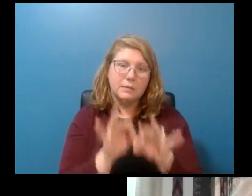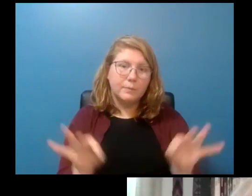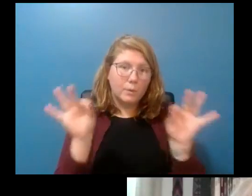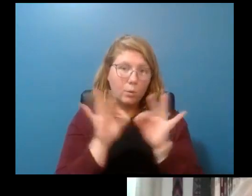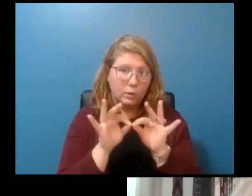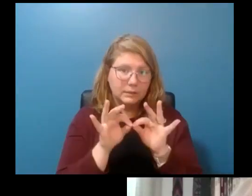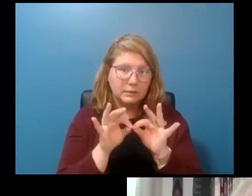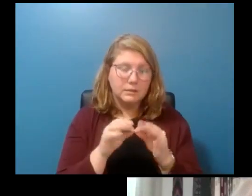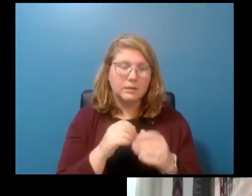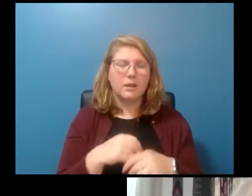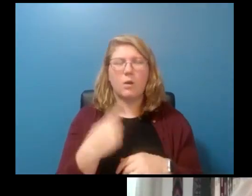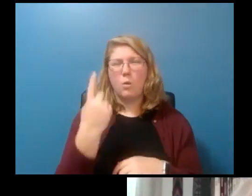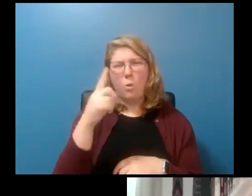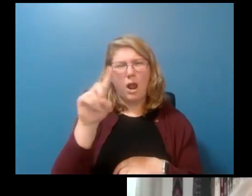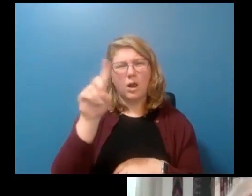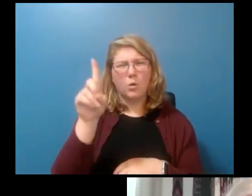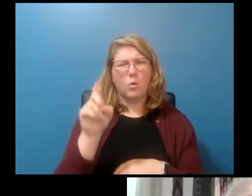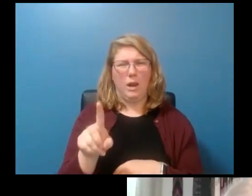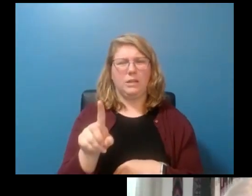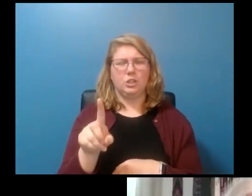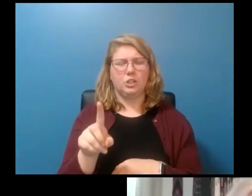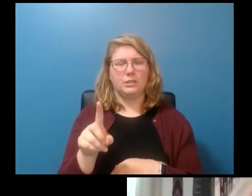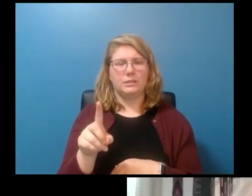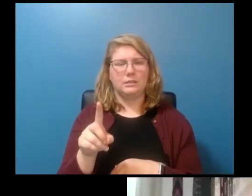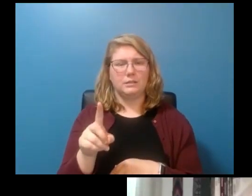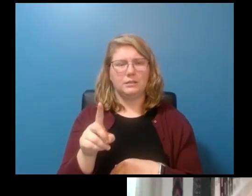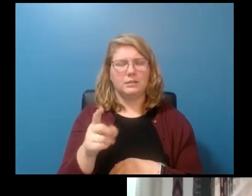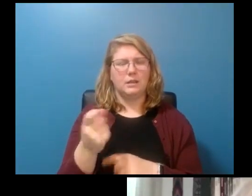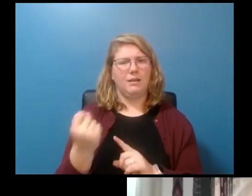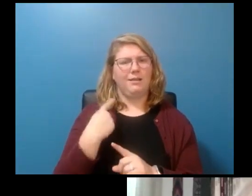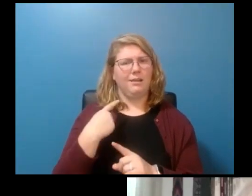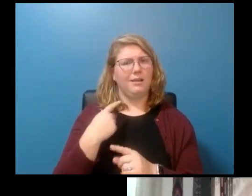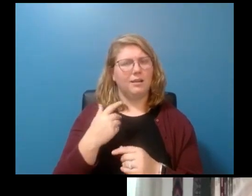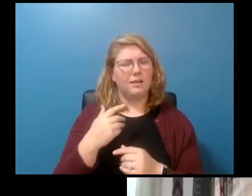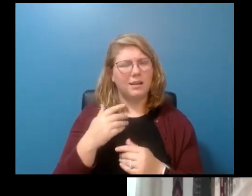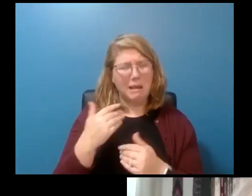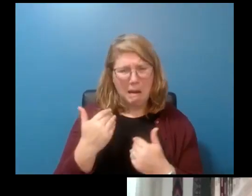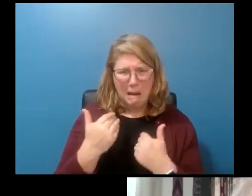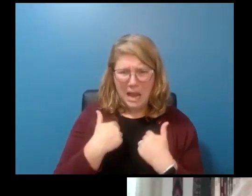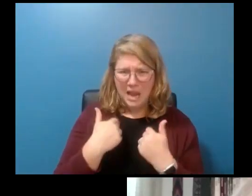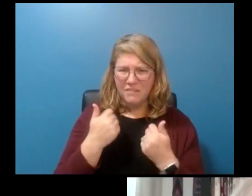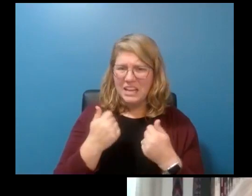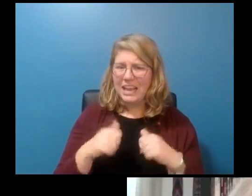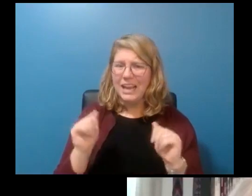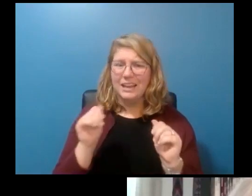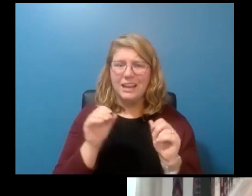But for some people, it is -- it does become a disabling condition, which means they will